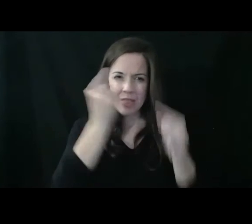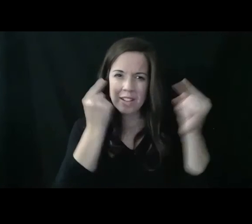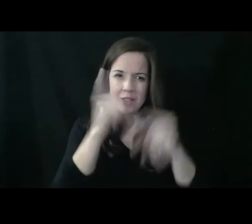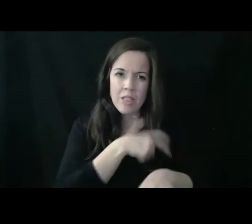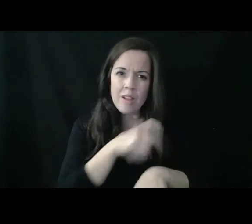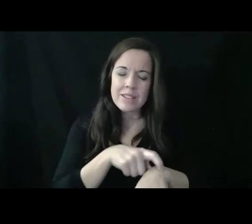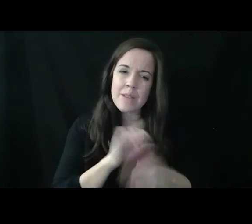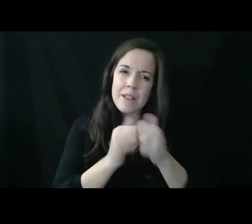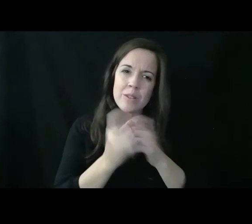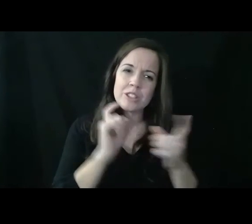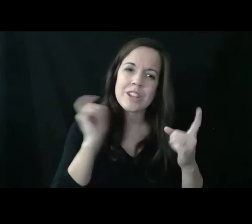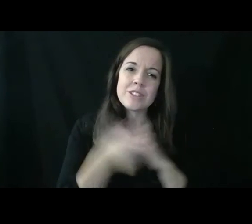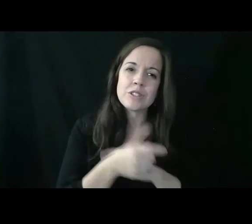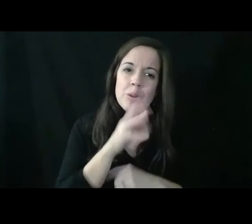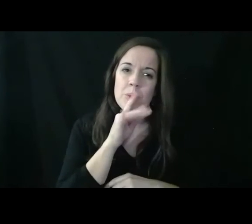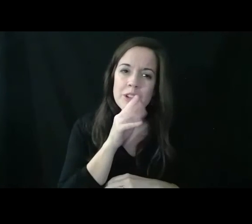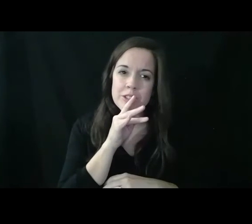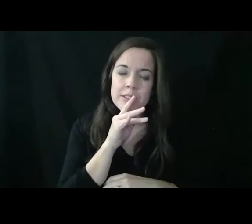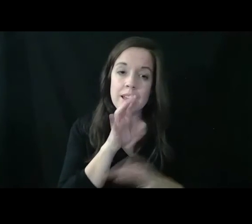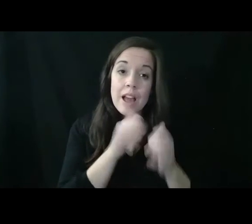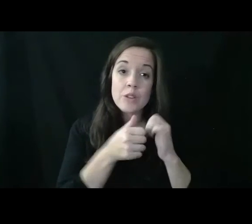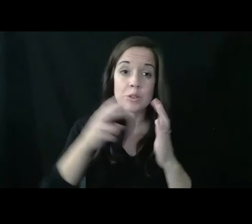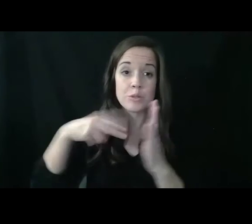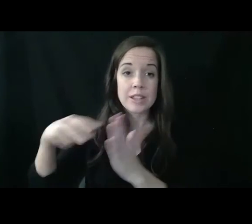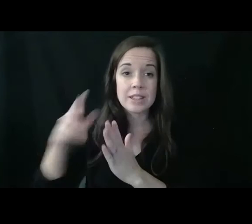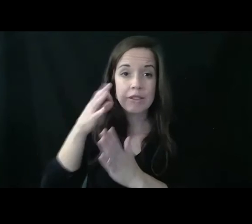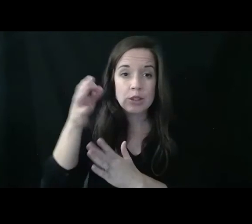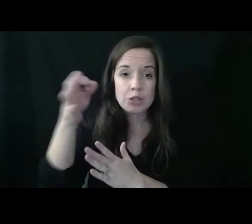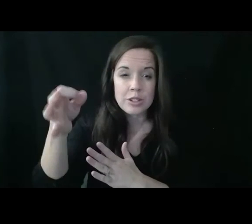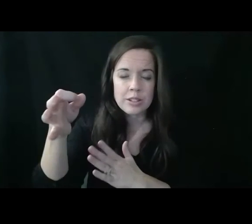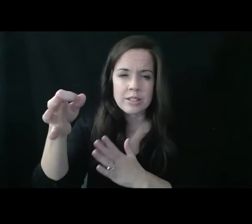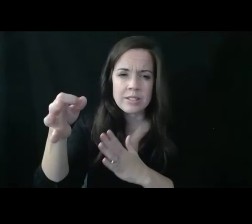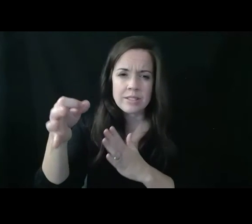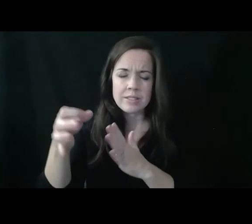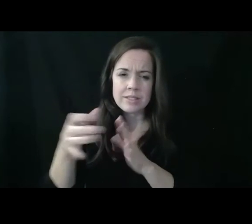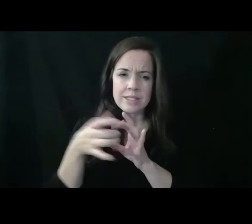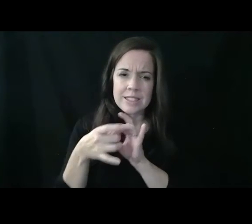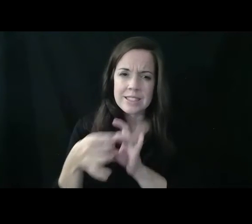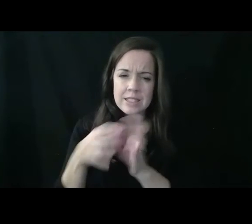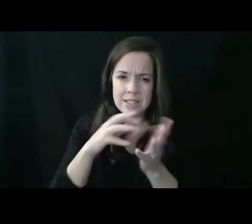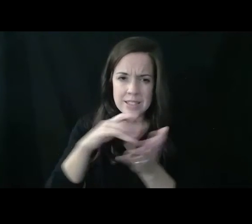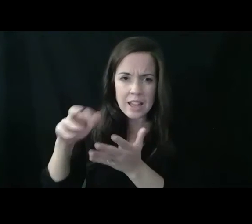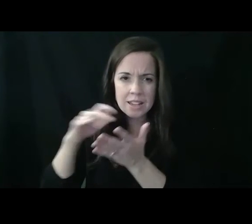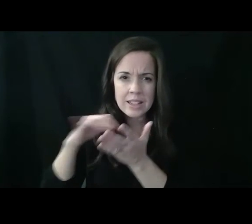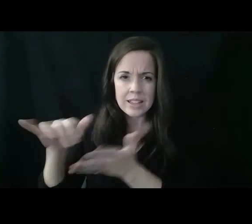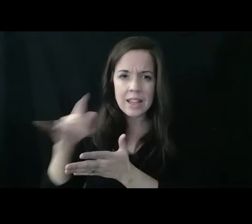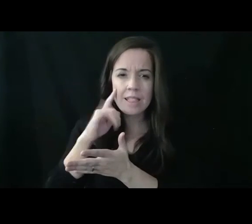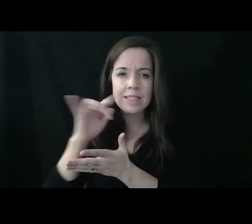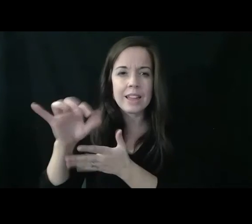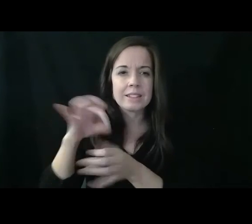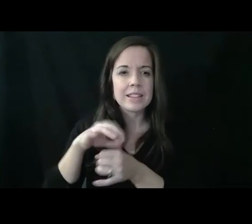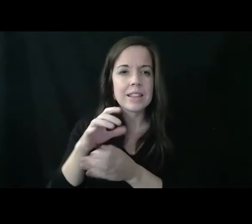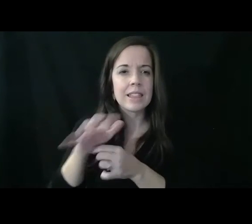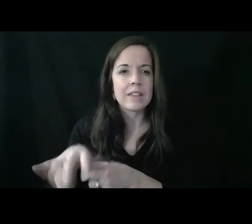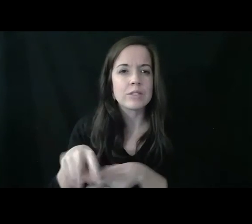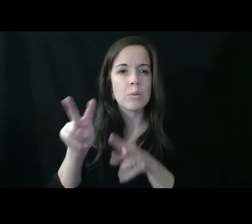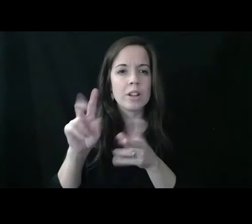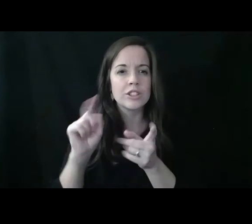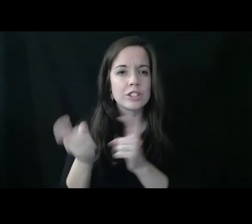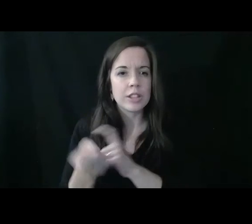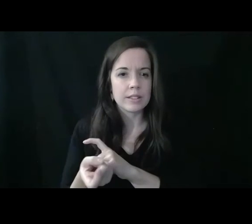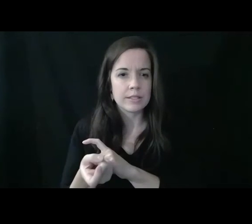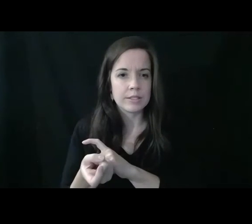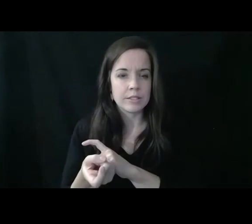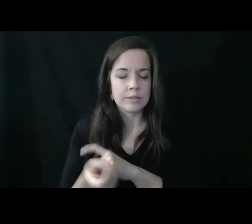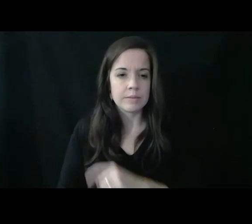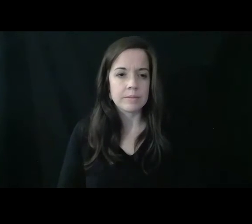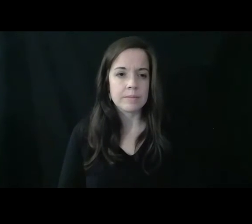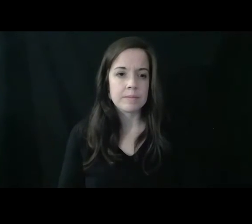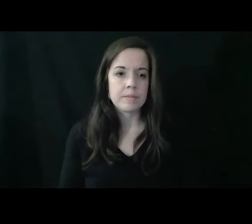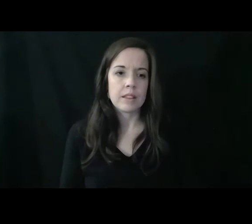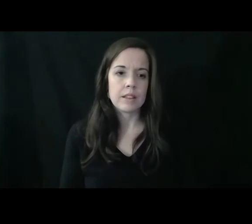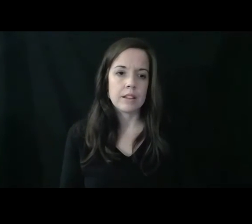the words, how you could read the future, study the tissue like tea leaves, and watch it change.